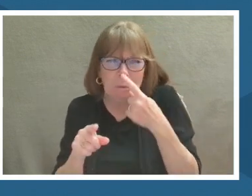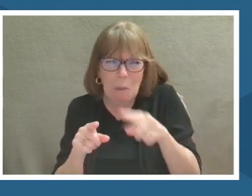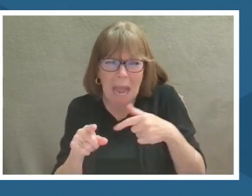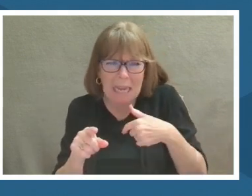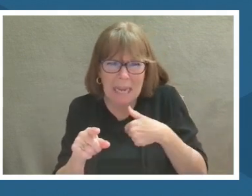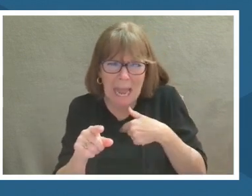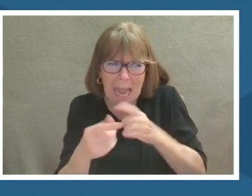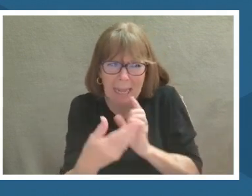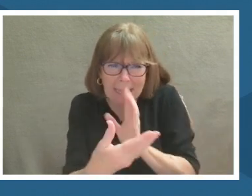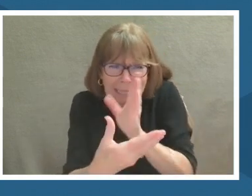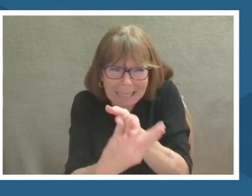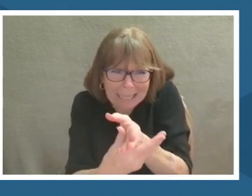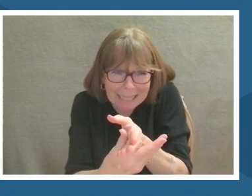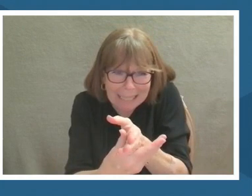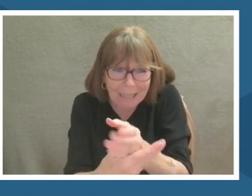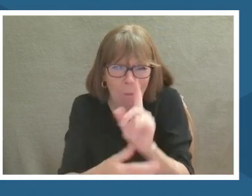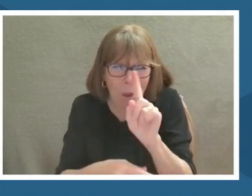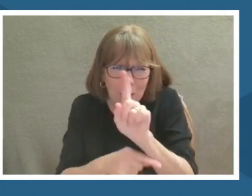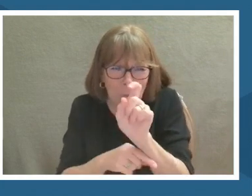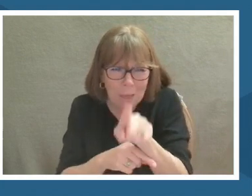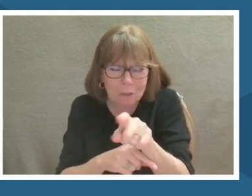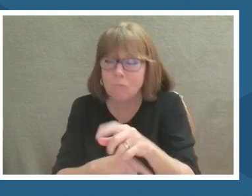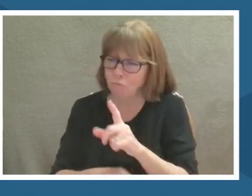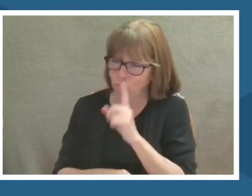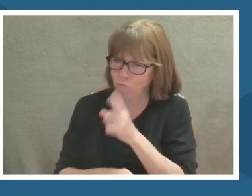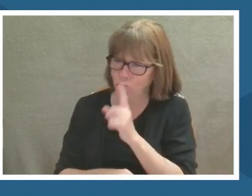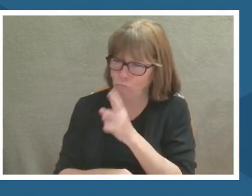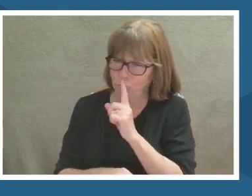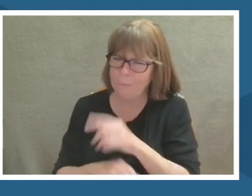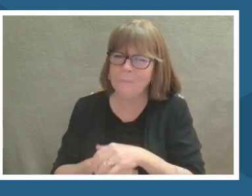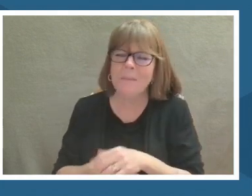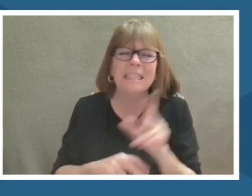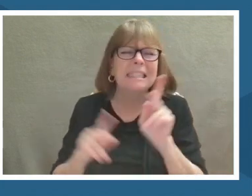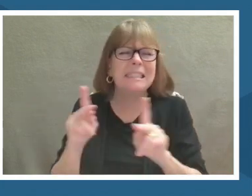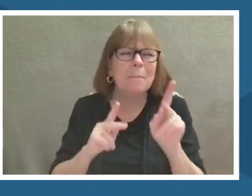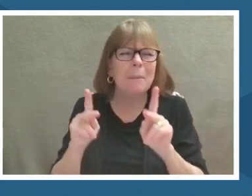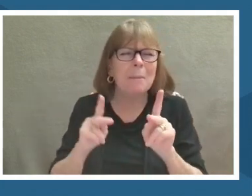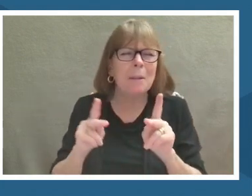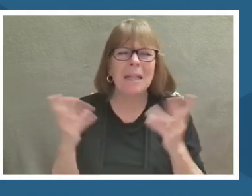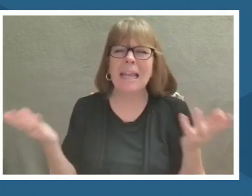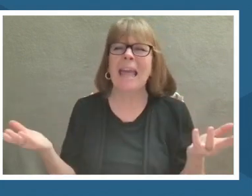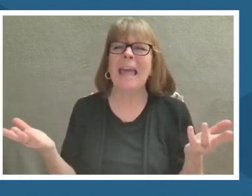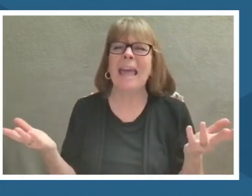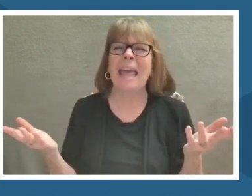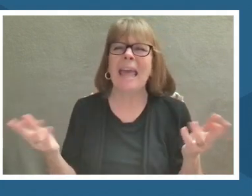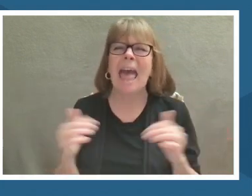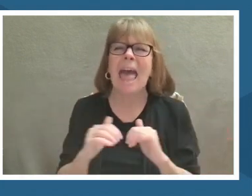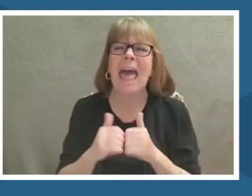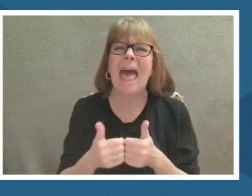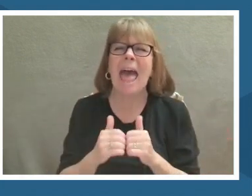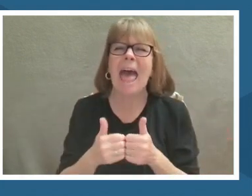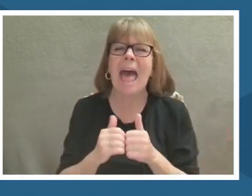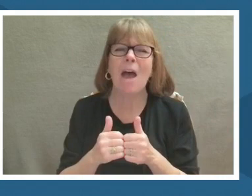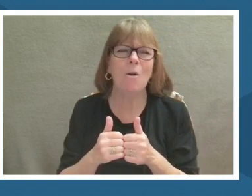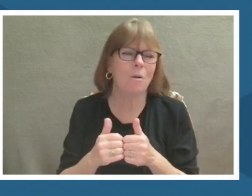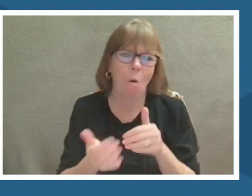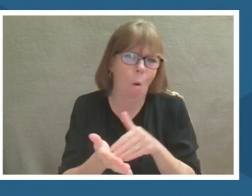i think you know there was some illusion like how do we do this right when we're teaching typically in silos especially